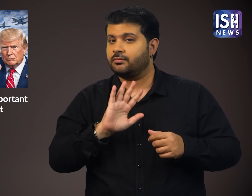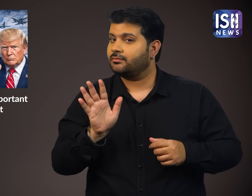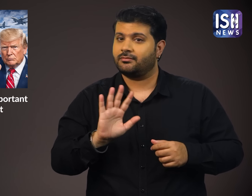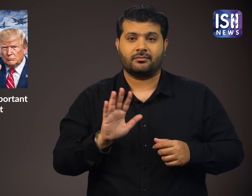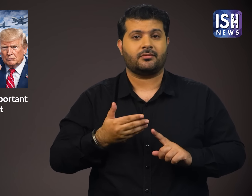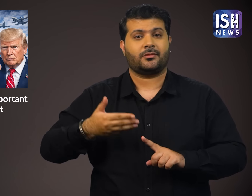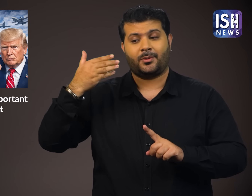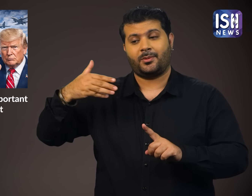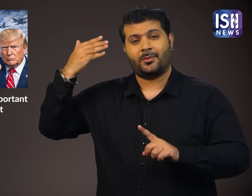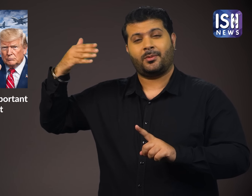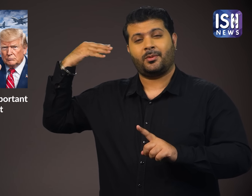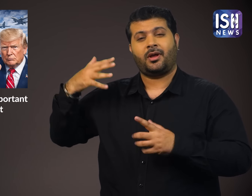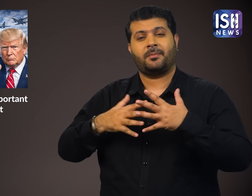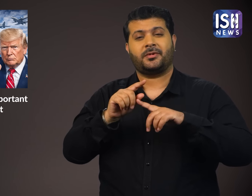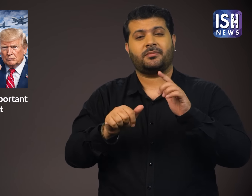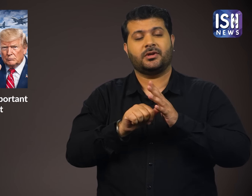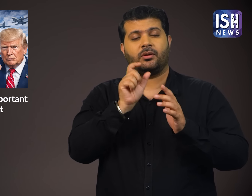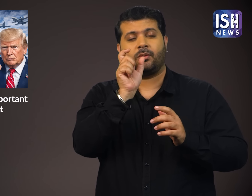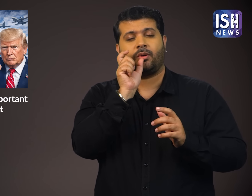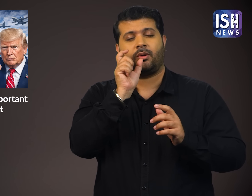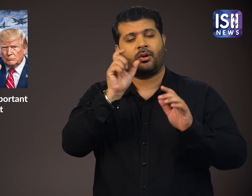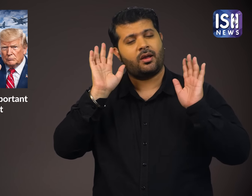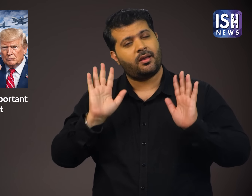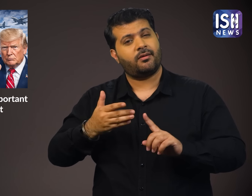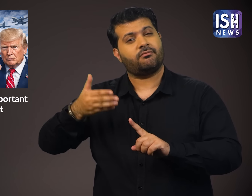However, that is not true. In the past, several U.S. presidents have also